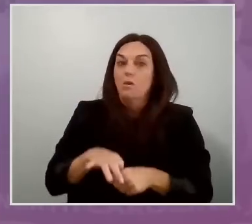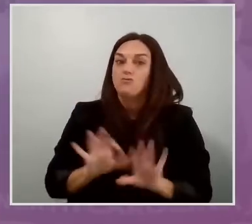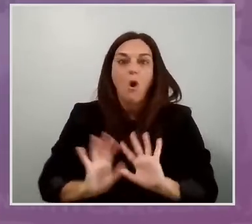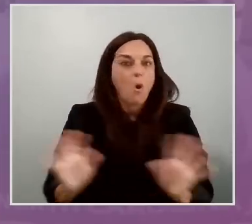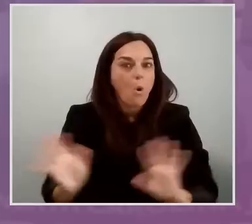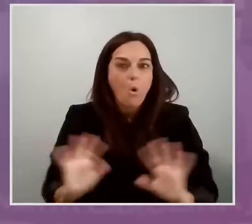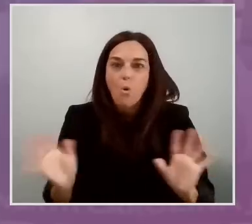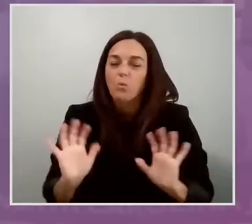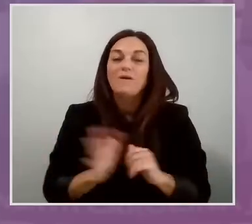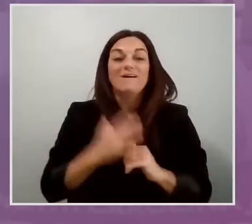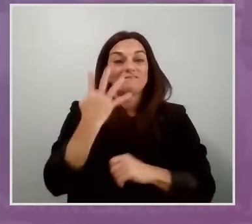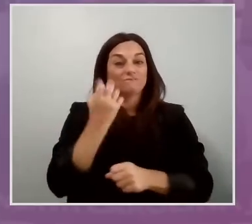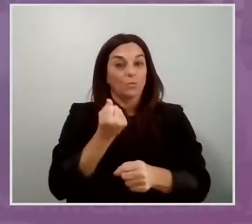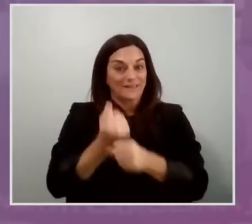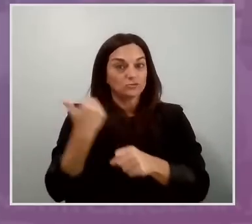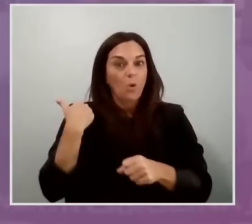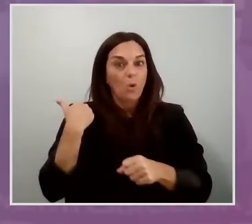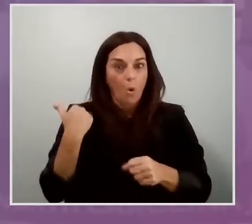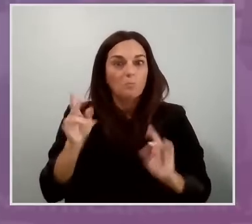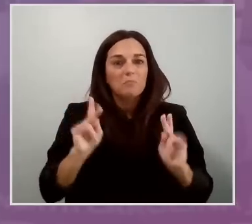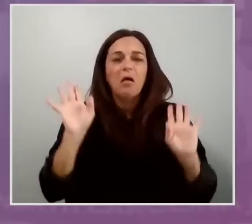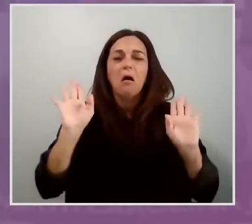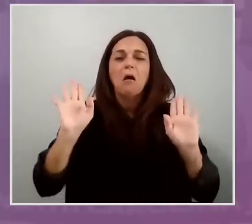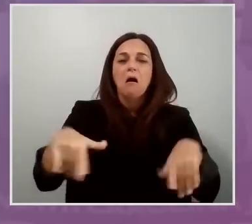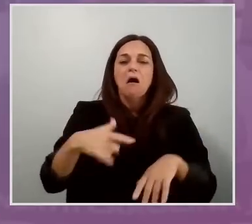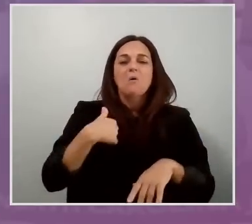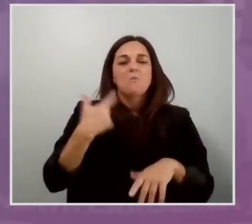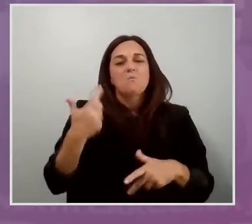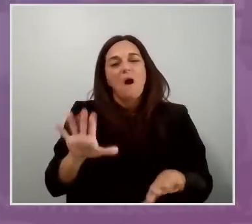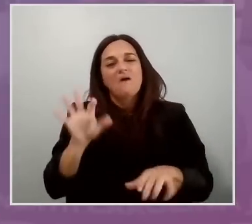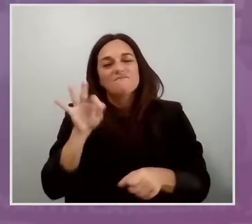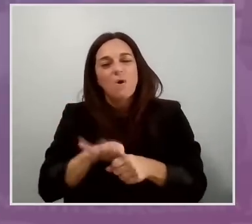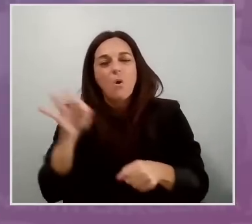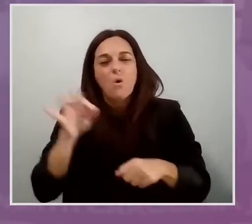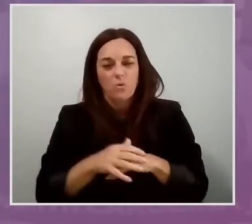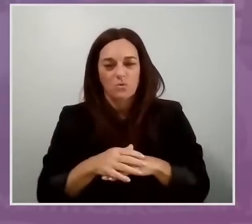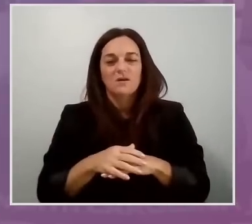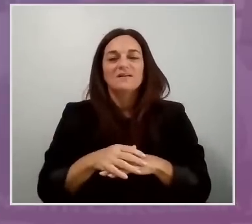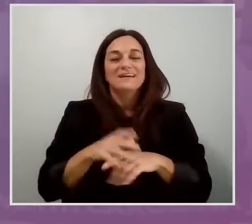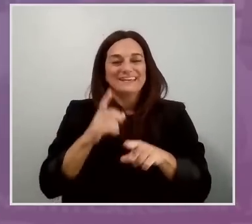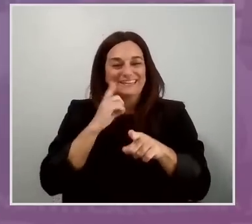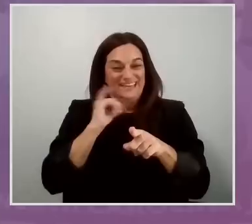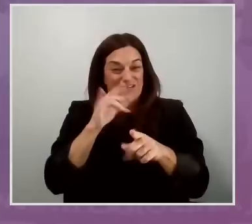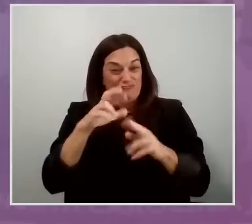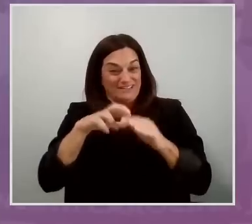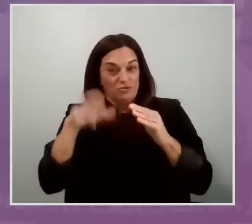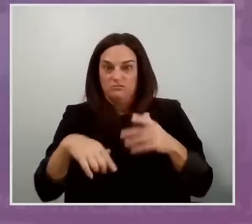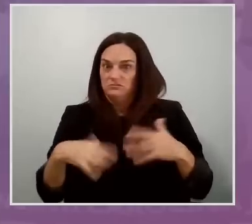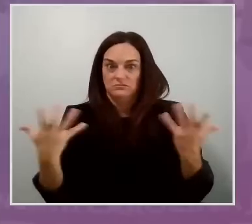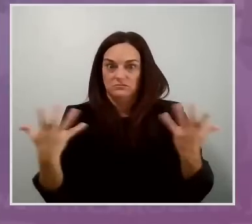VOTER SAY, I THINK I'LL SIT THIS ONE OUT. FOUR YEARS AGO SOME PEOPLE DID